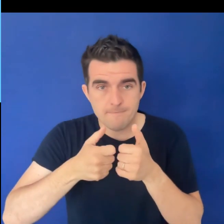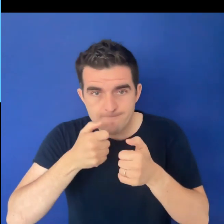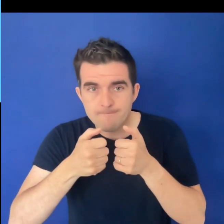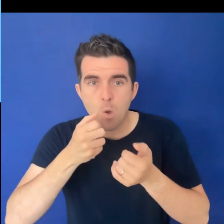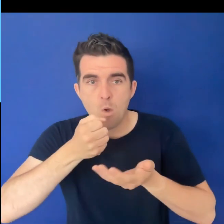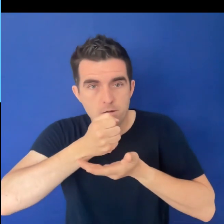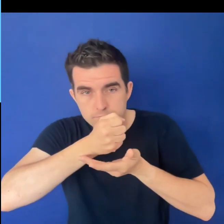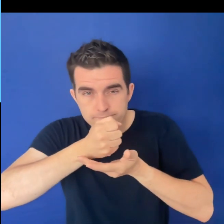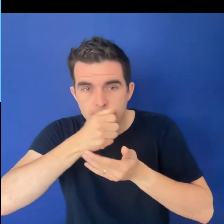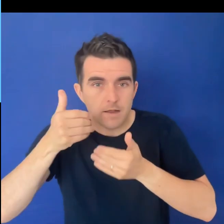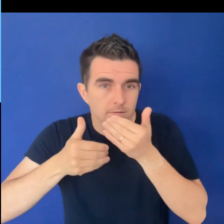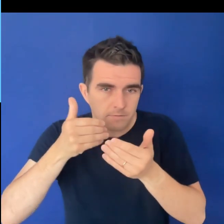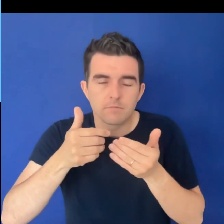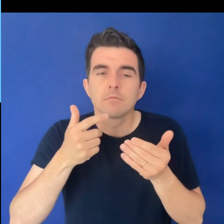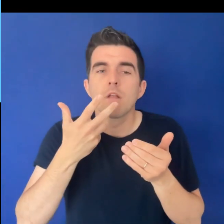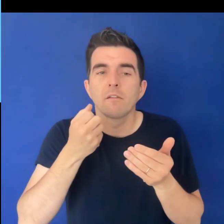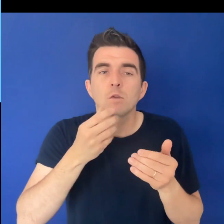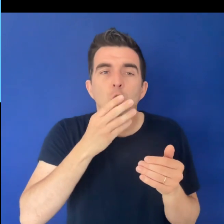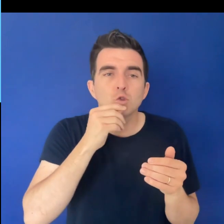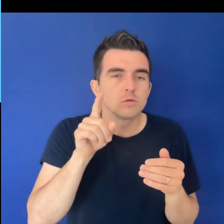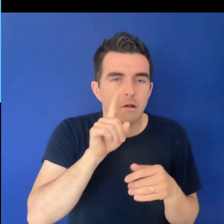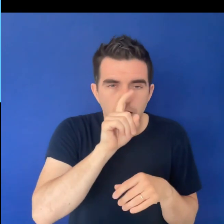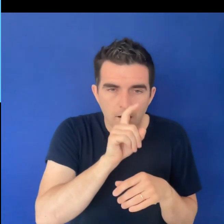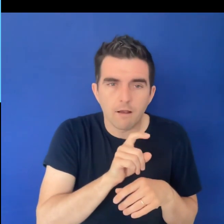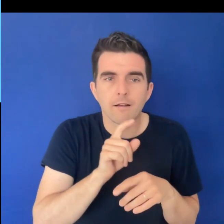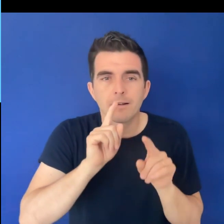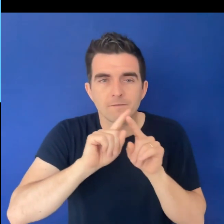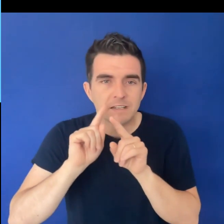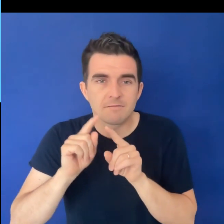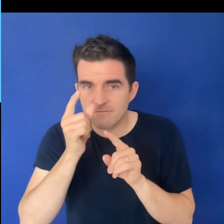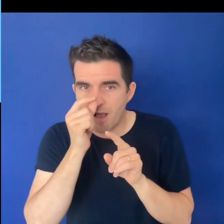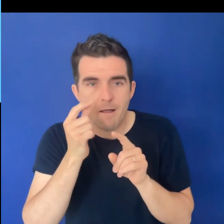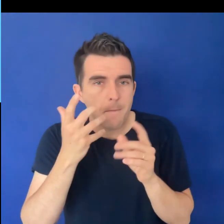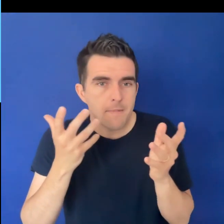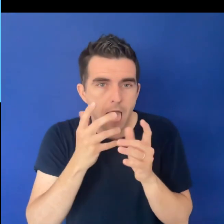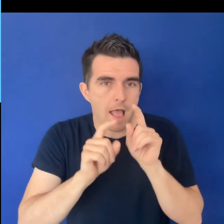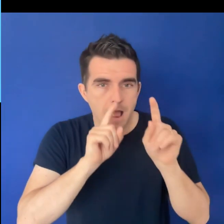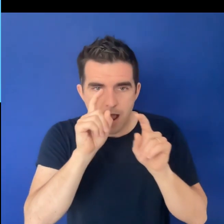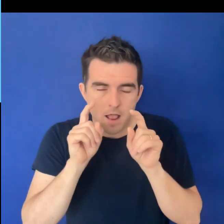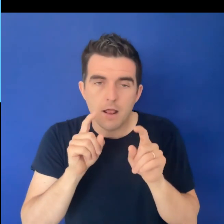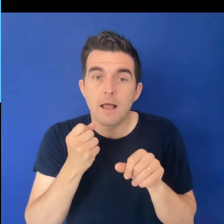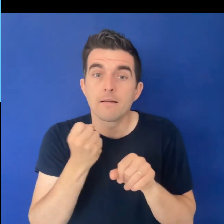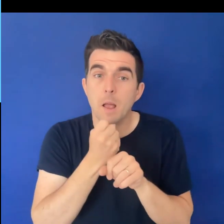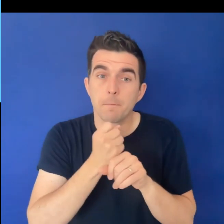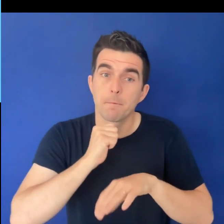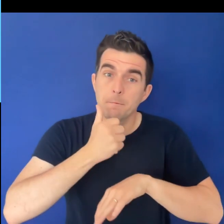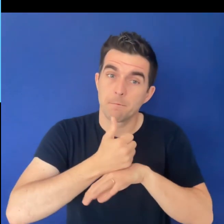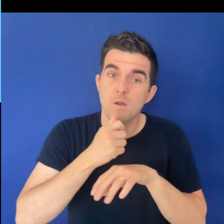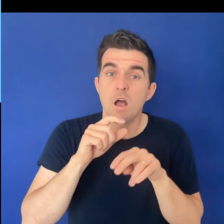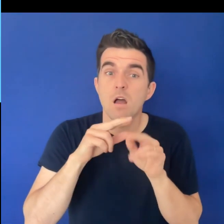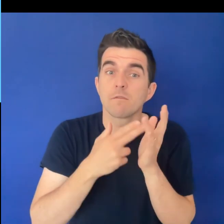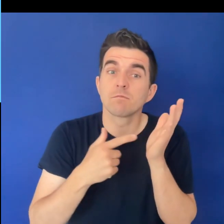Tutorials use button glyphs for clarity. And the game's default font uses a clean and readable